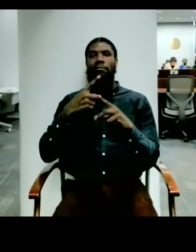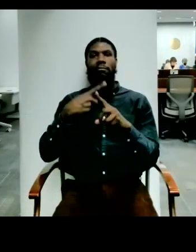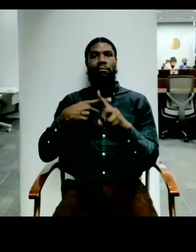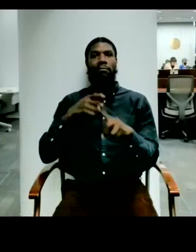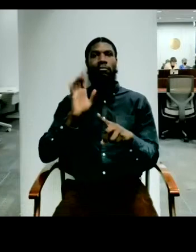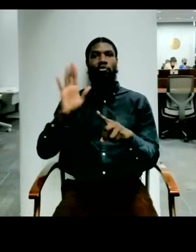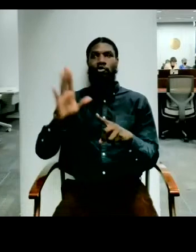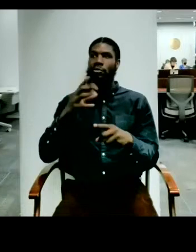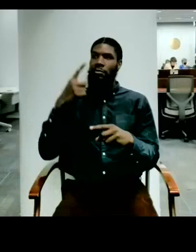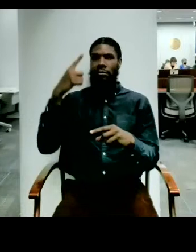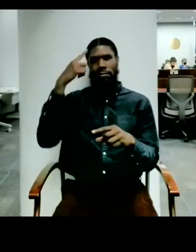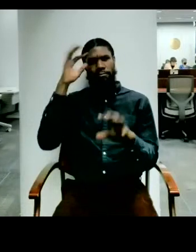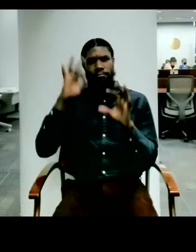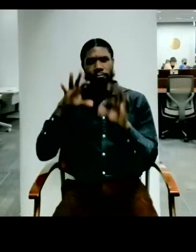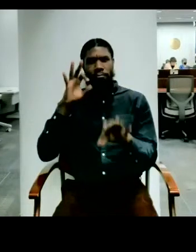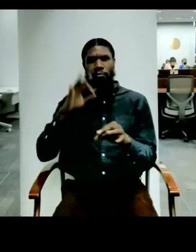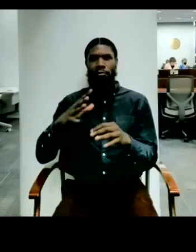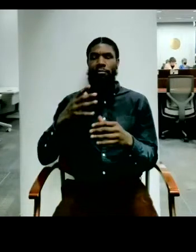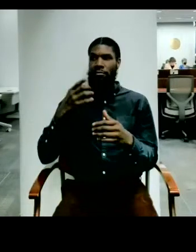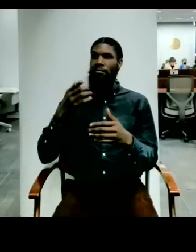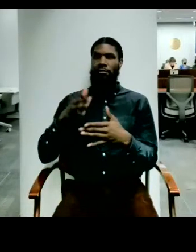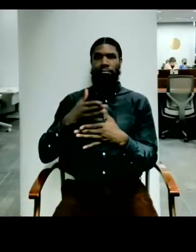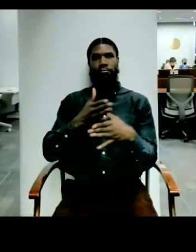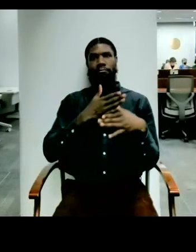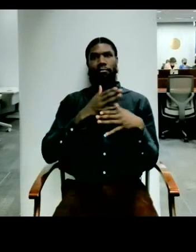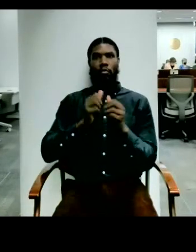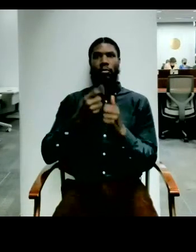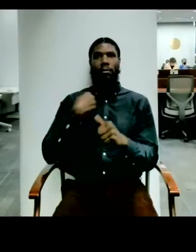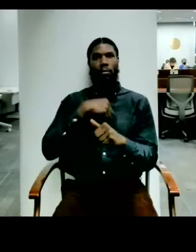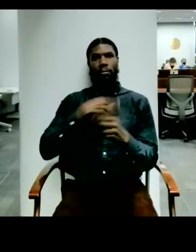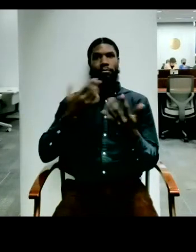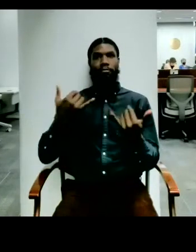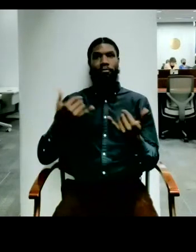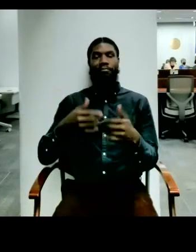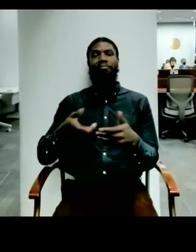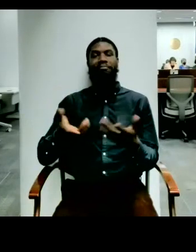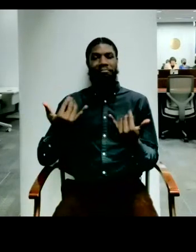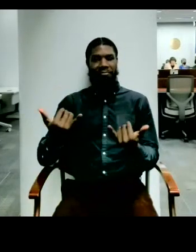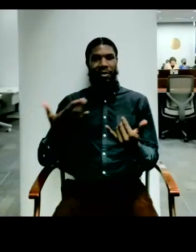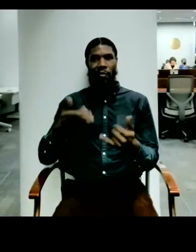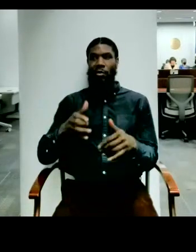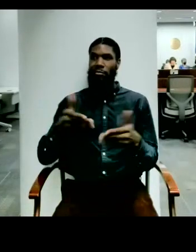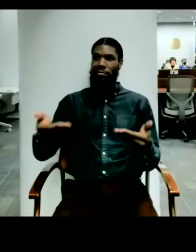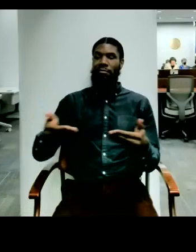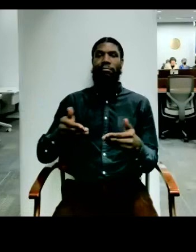With that, I am very pleased to be able to introduce the speakers on our final panel, um in